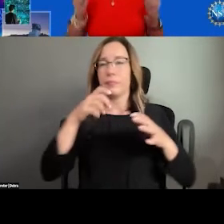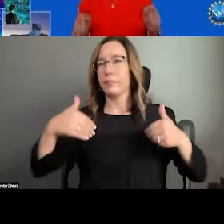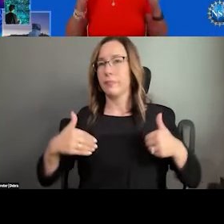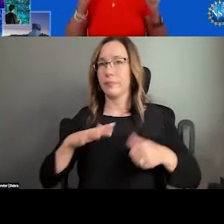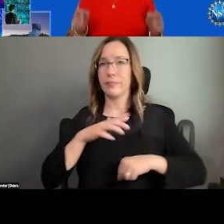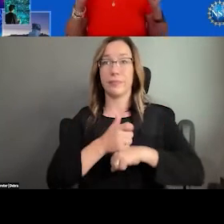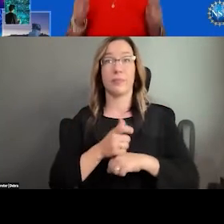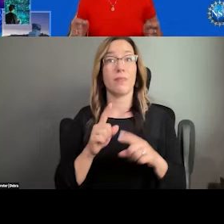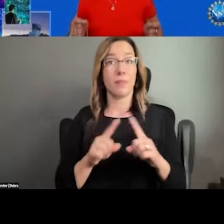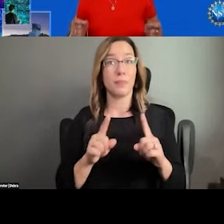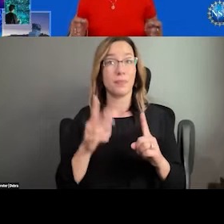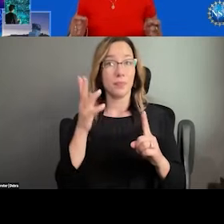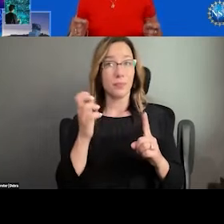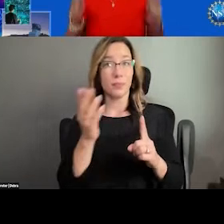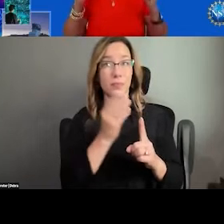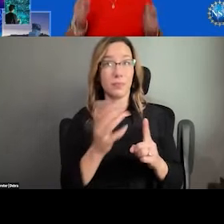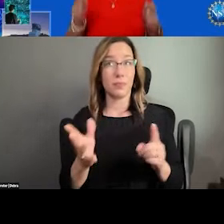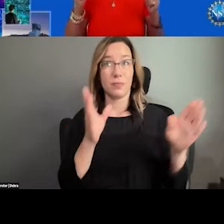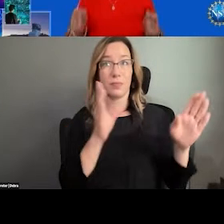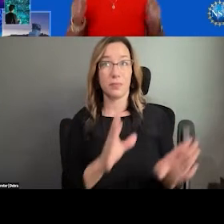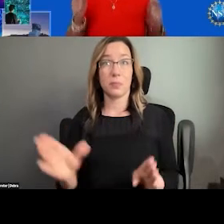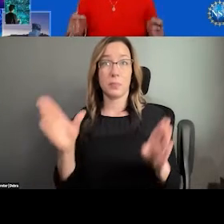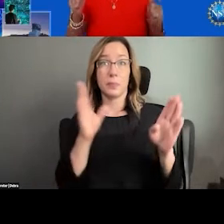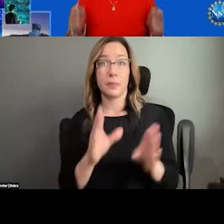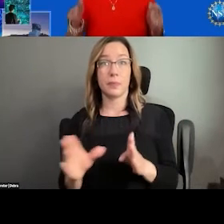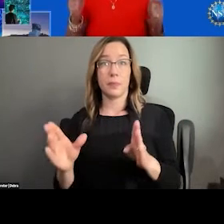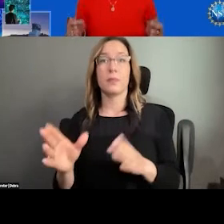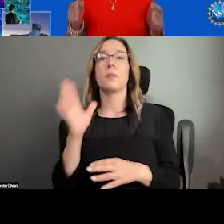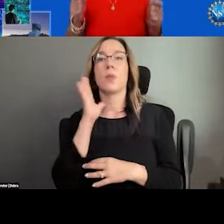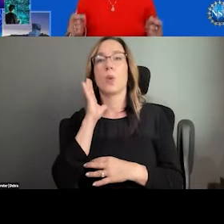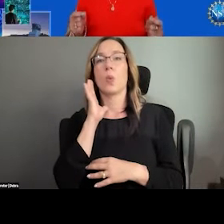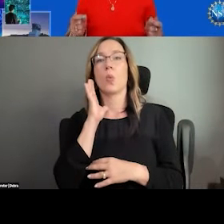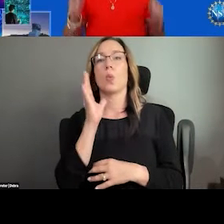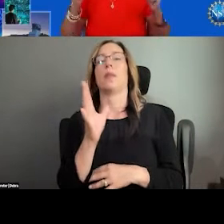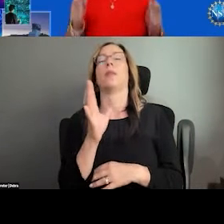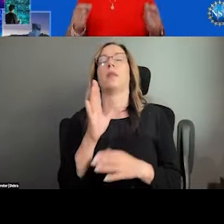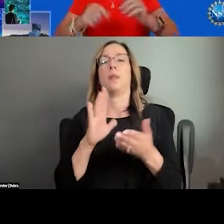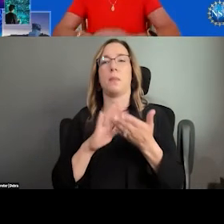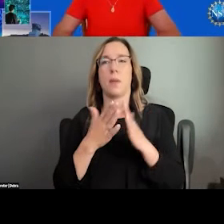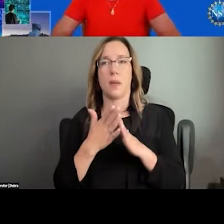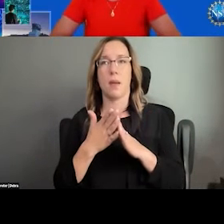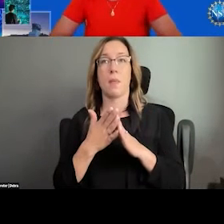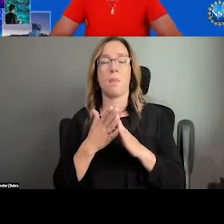but I want you to prepare for it because it will be in effect for the next,